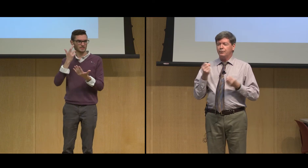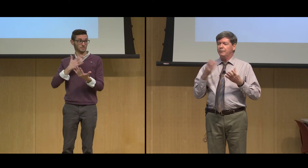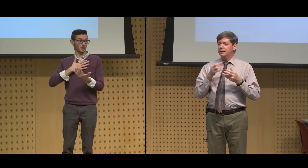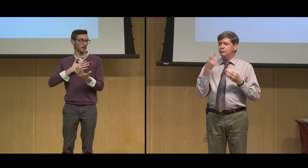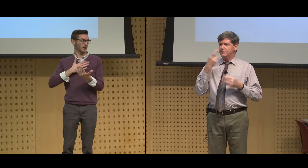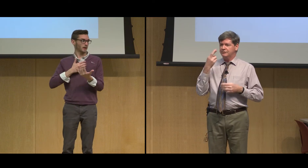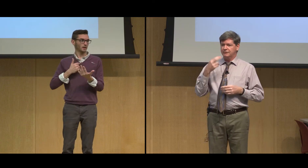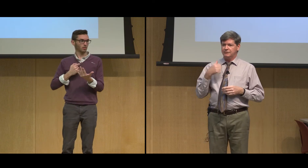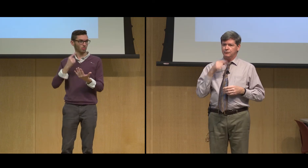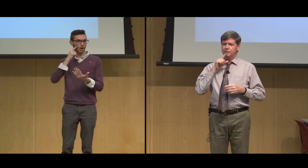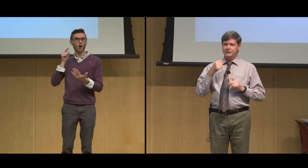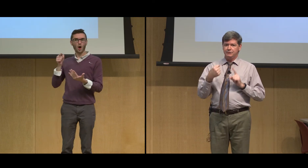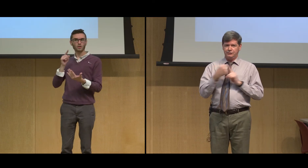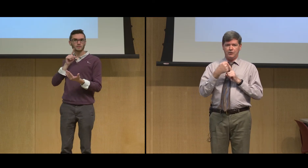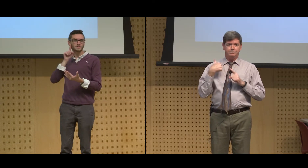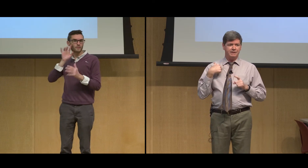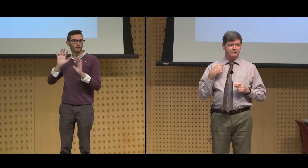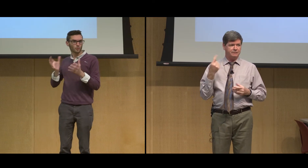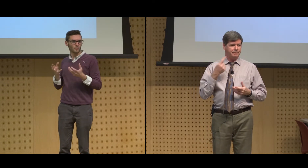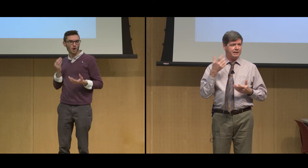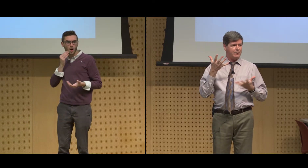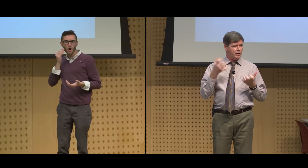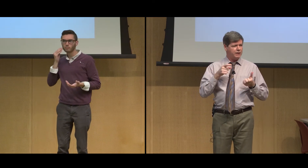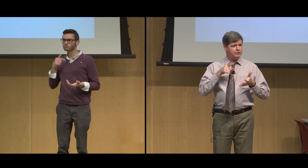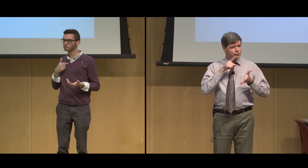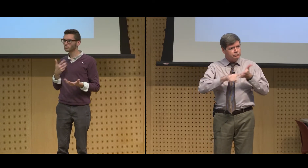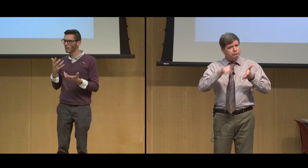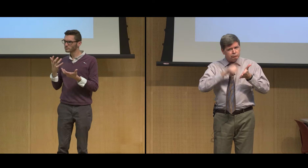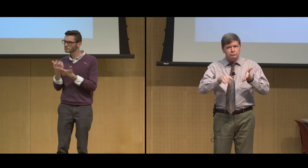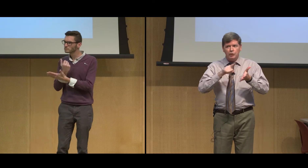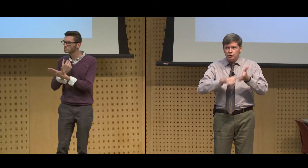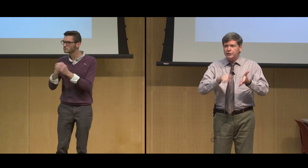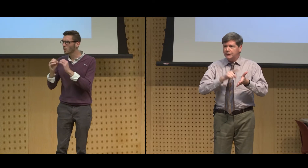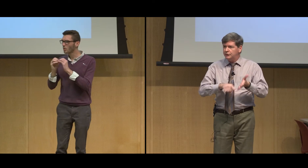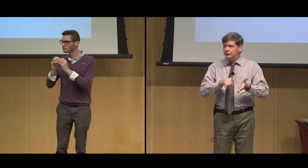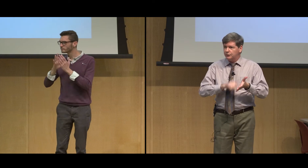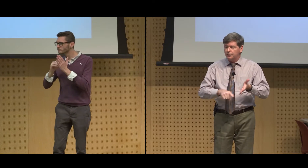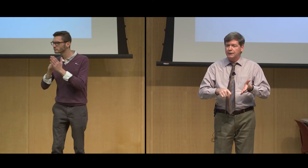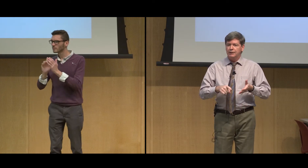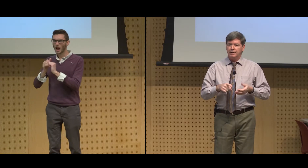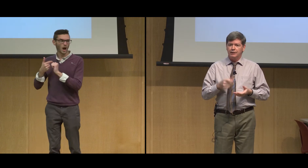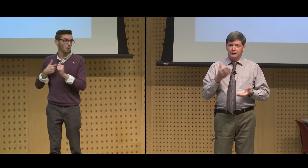So, for many reasons, it really struck me as something I wanted to look into